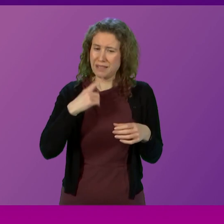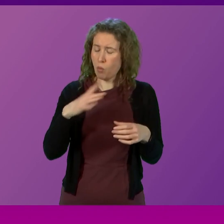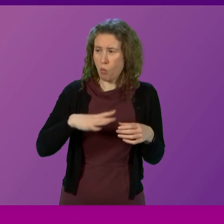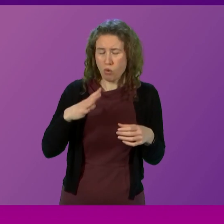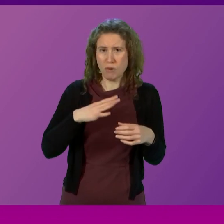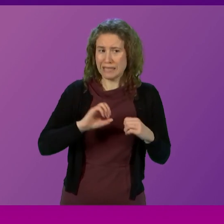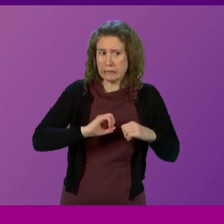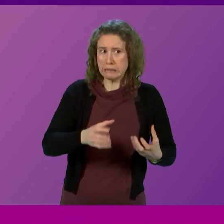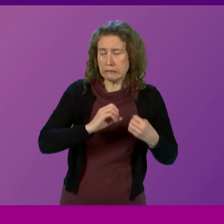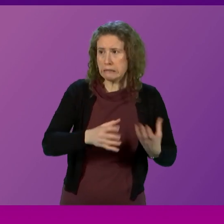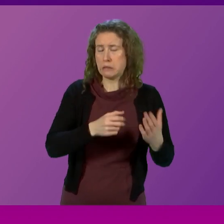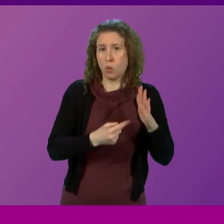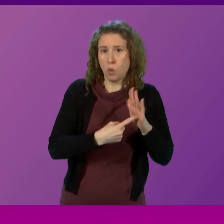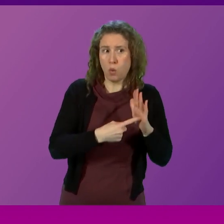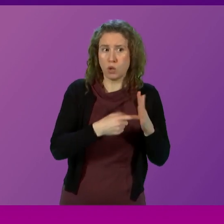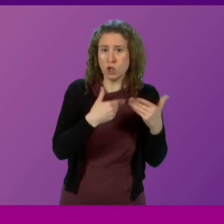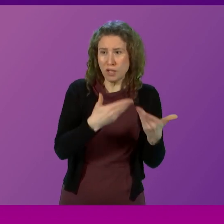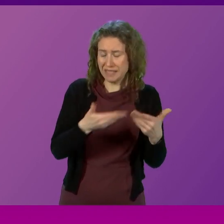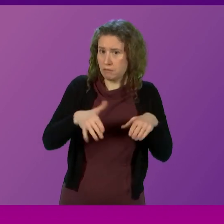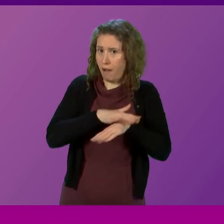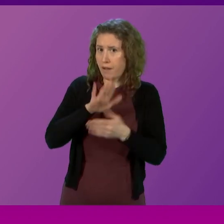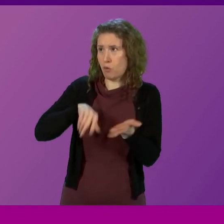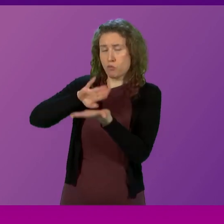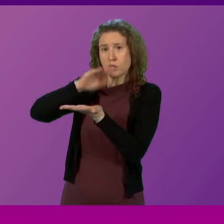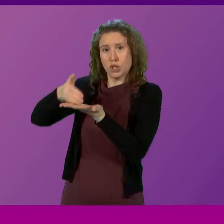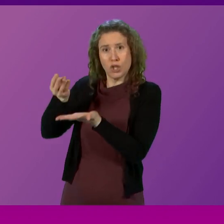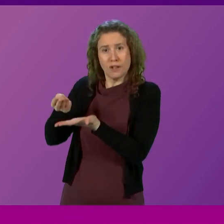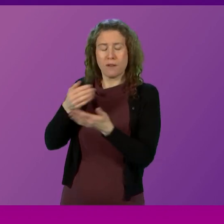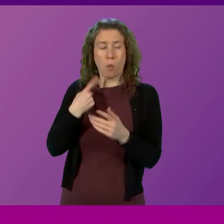core services from their reserves. One of the impacts of the pandemic is that more